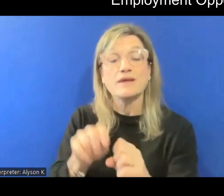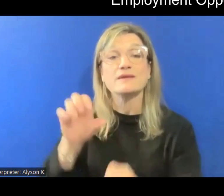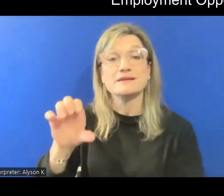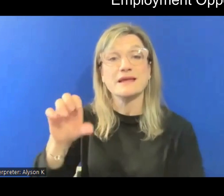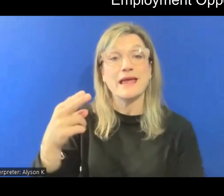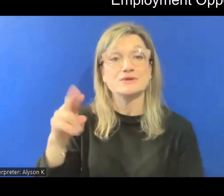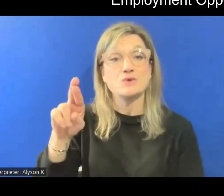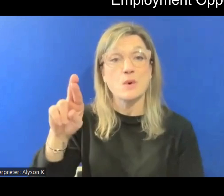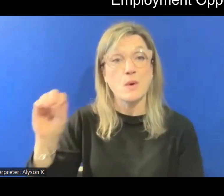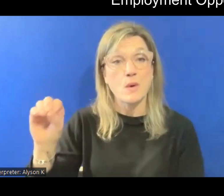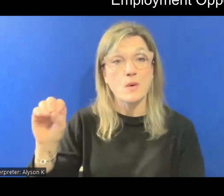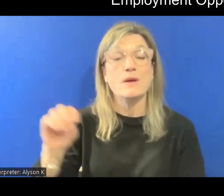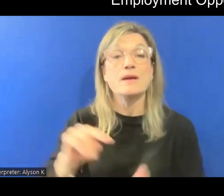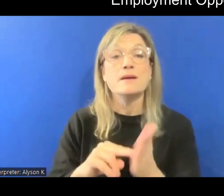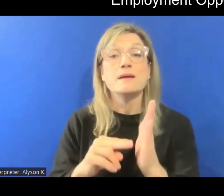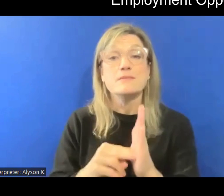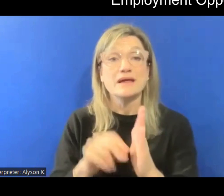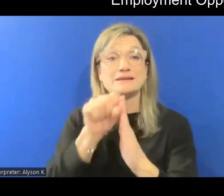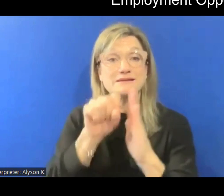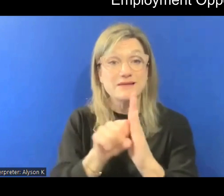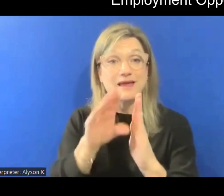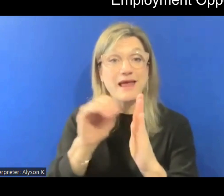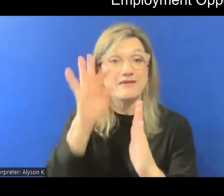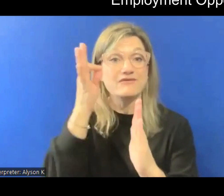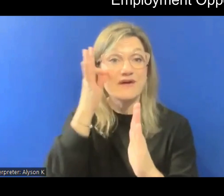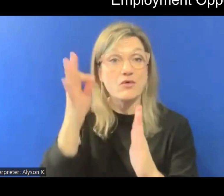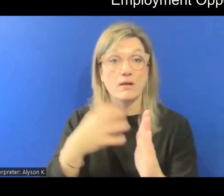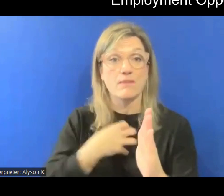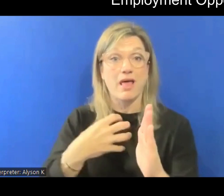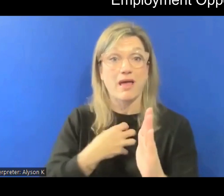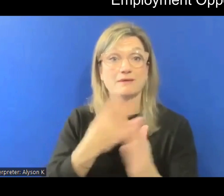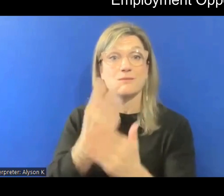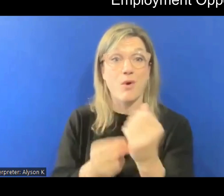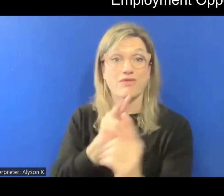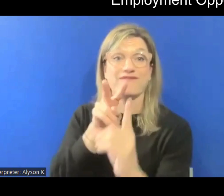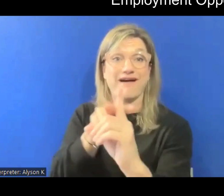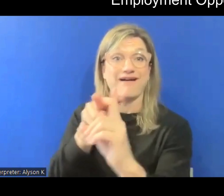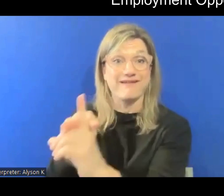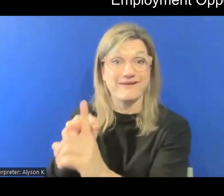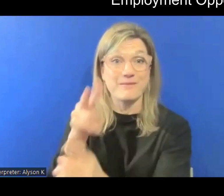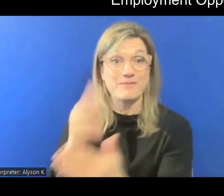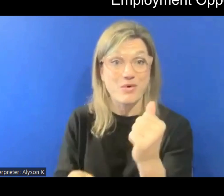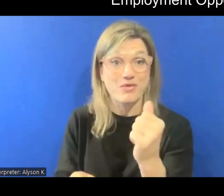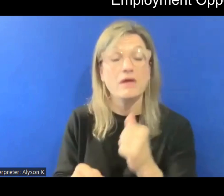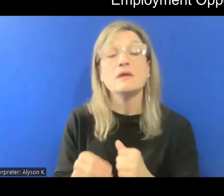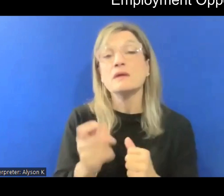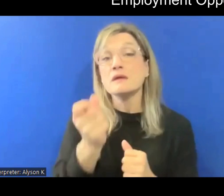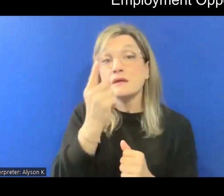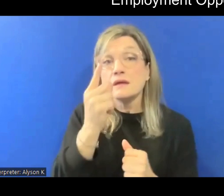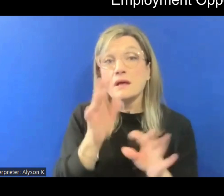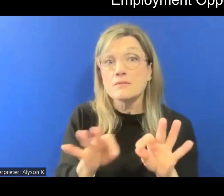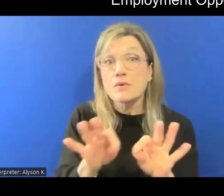you can do both state and federal complaints. The most important thing is to file your complaint